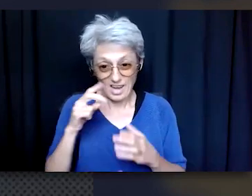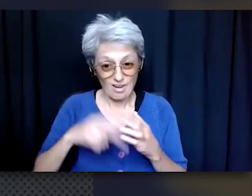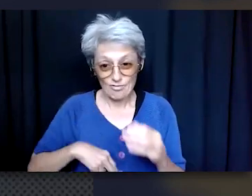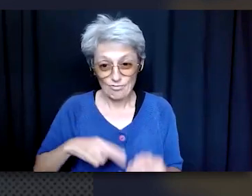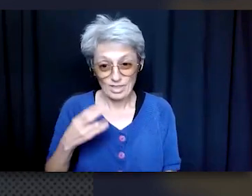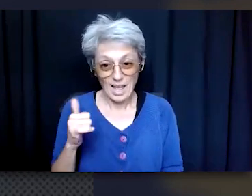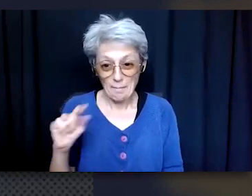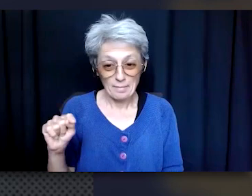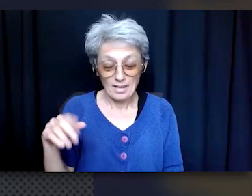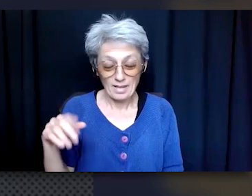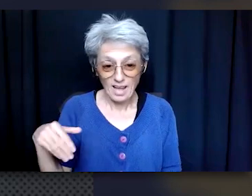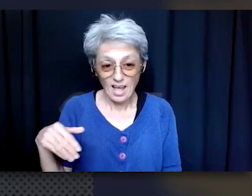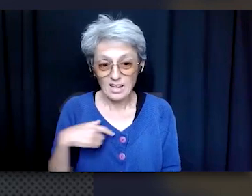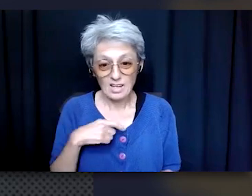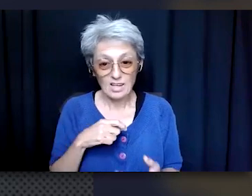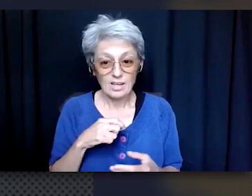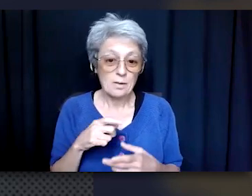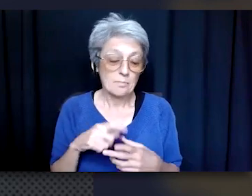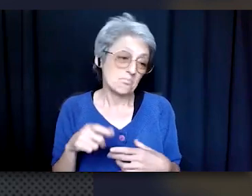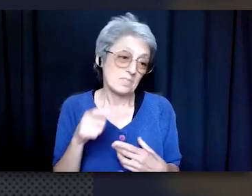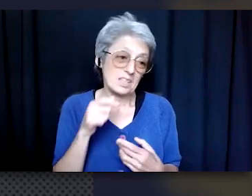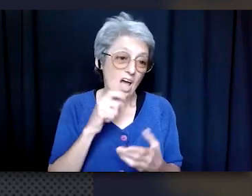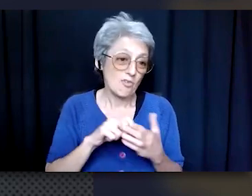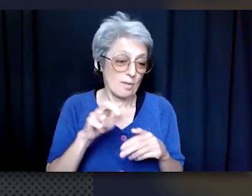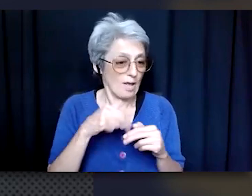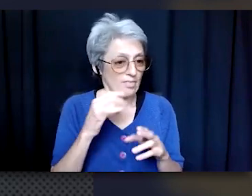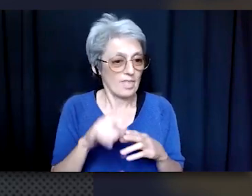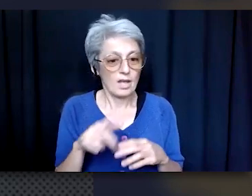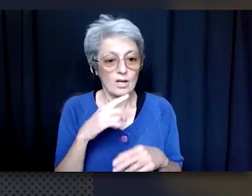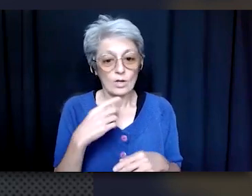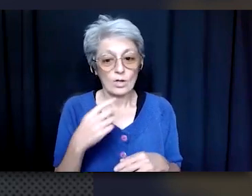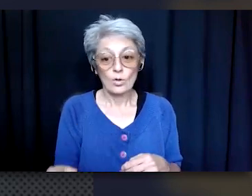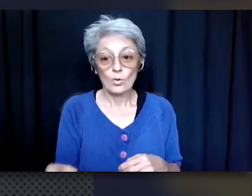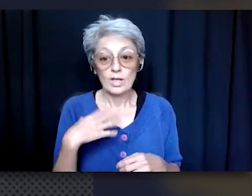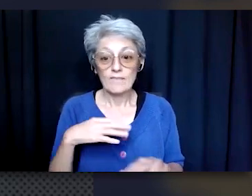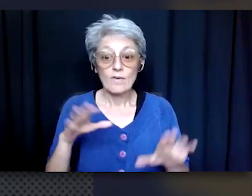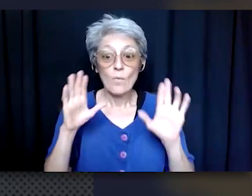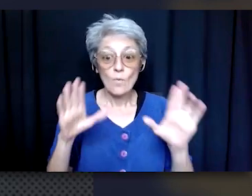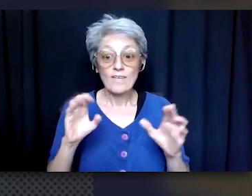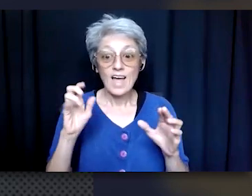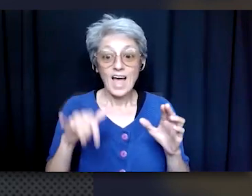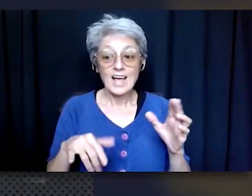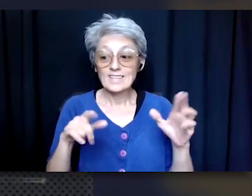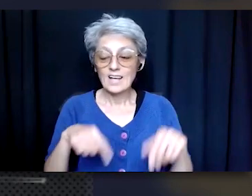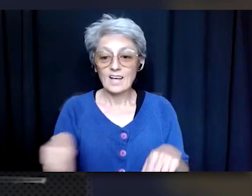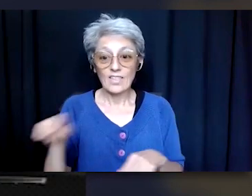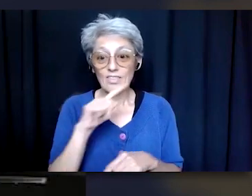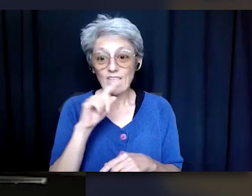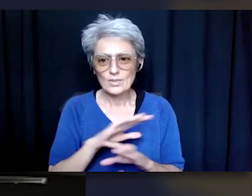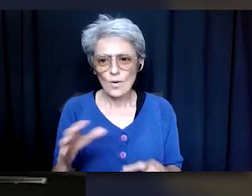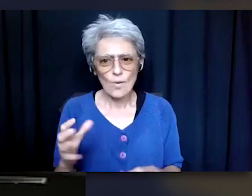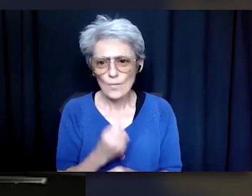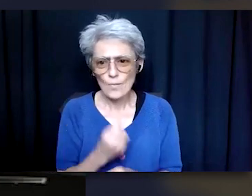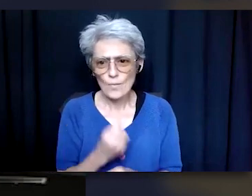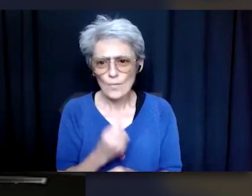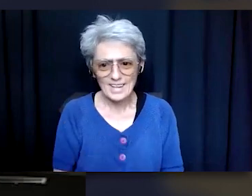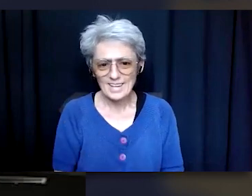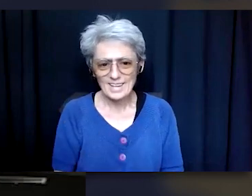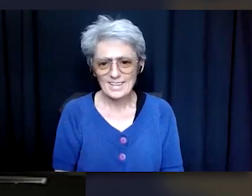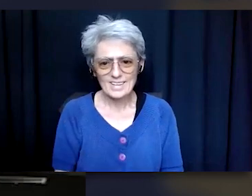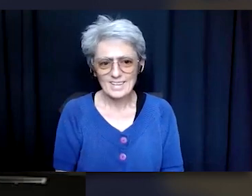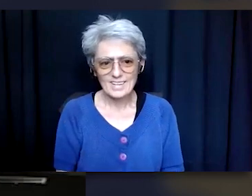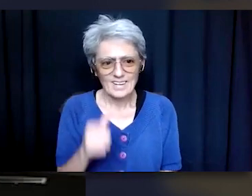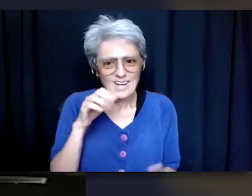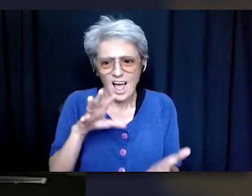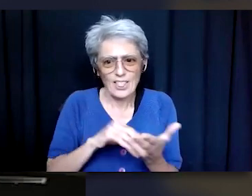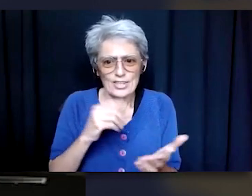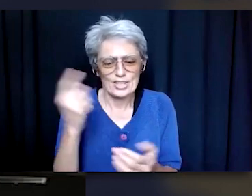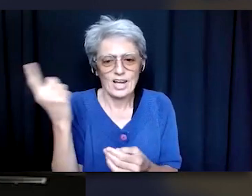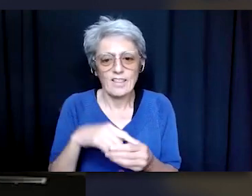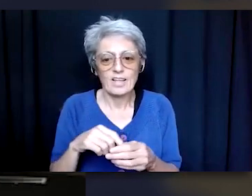but you give me a fabulous essay, do you know who doesn’t win? Everybody. So we are challenged